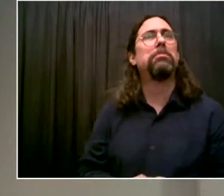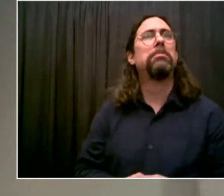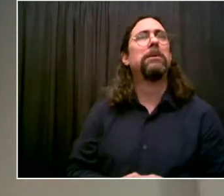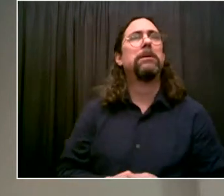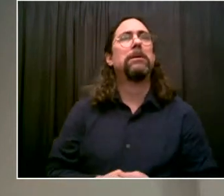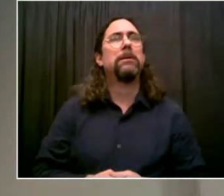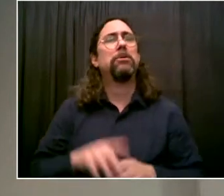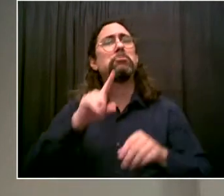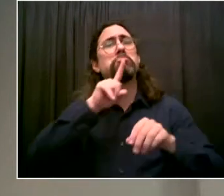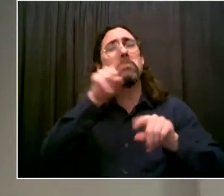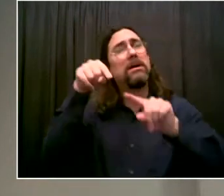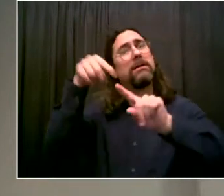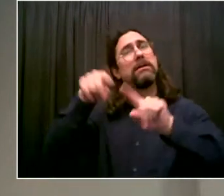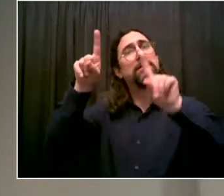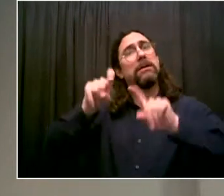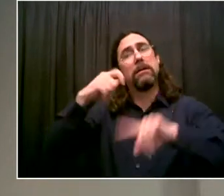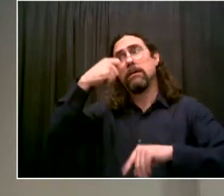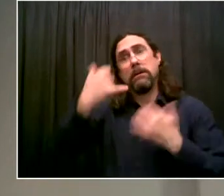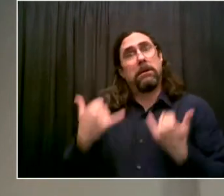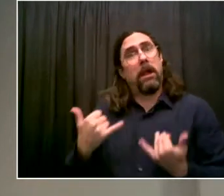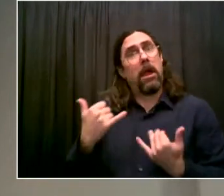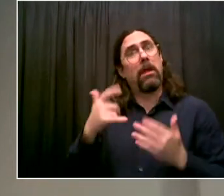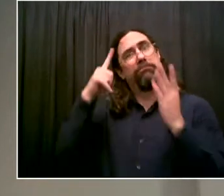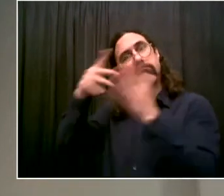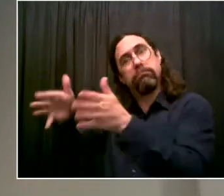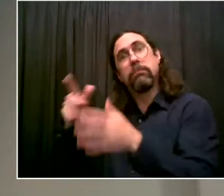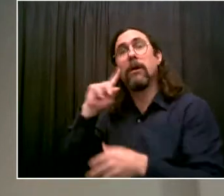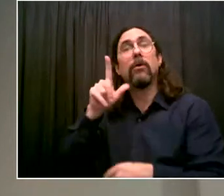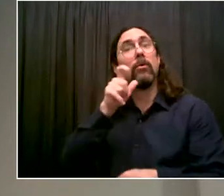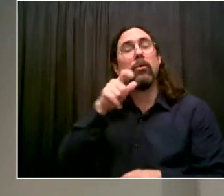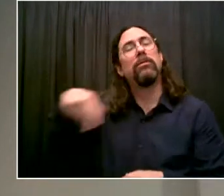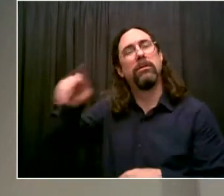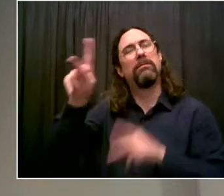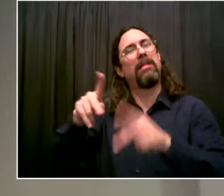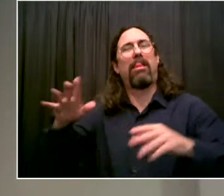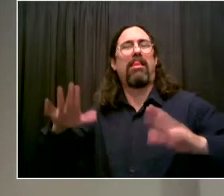PRIMARILY TO HOTSWHE O ARE UNVACCINATED HER SMALL ORPTION OF VACCINATED PEOPLE WHO BECOME